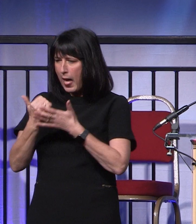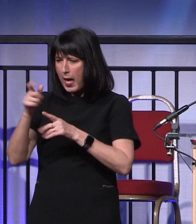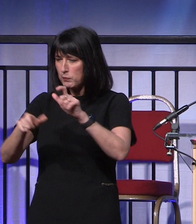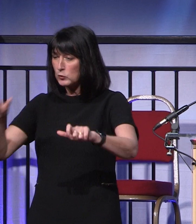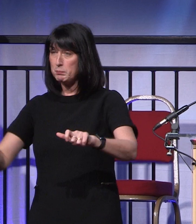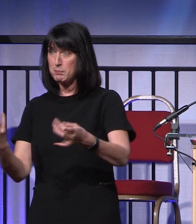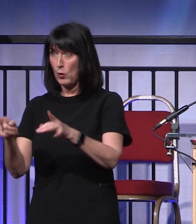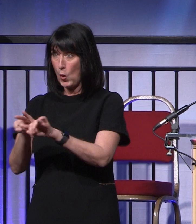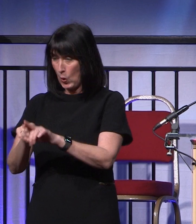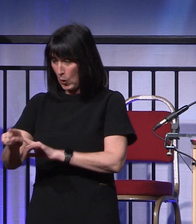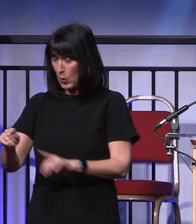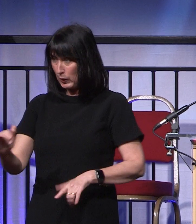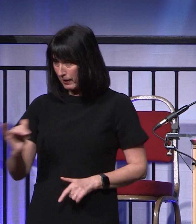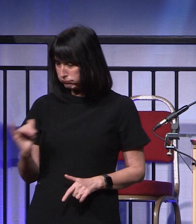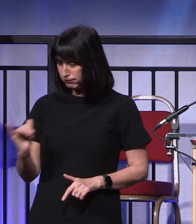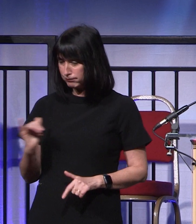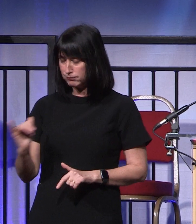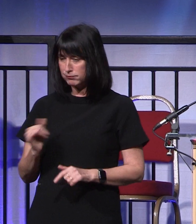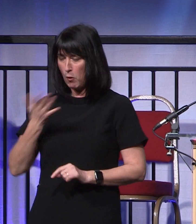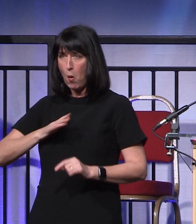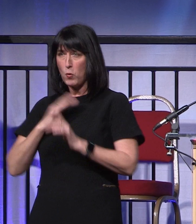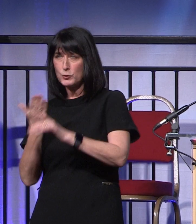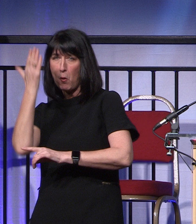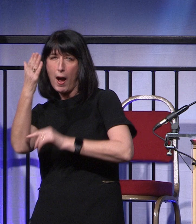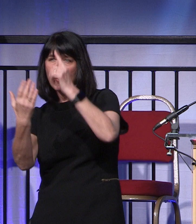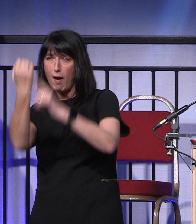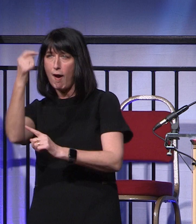how you've done it and encourage them to reach their full potential so that one